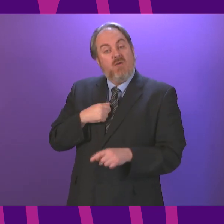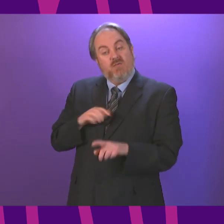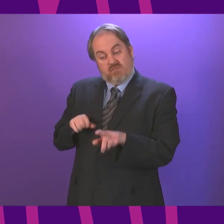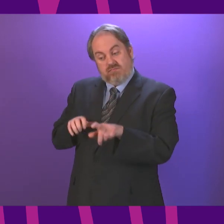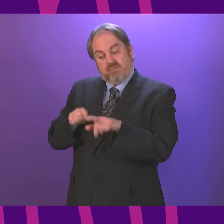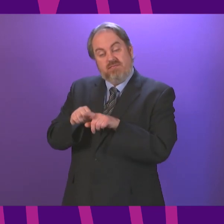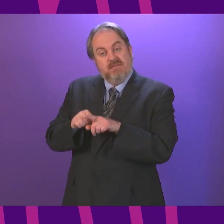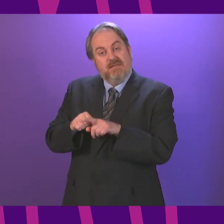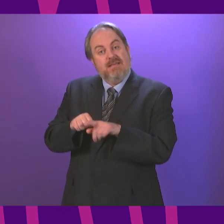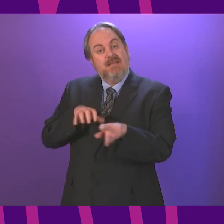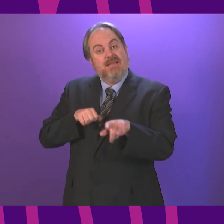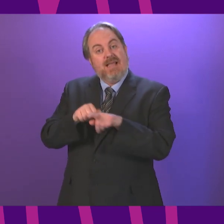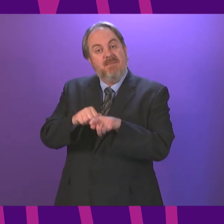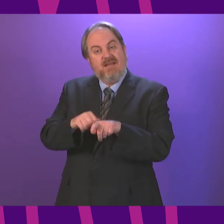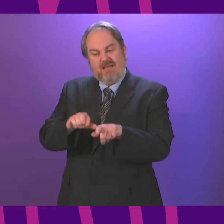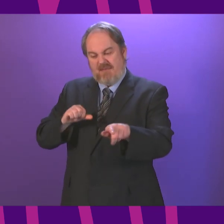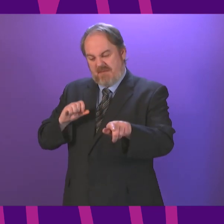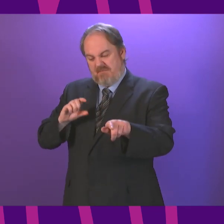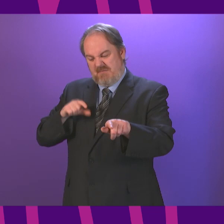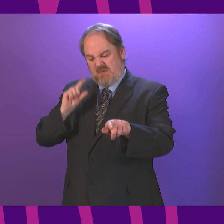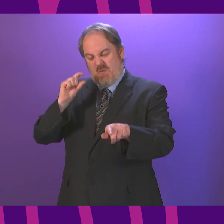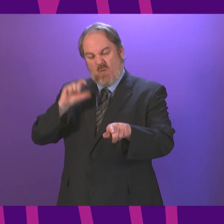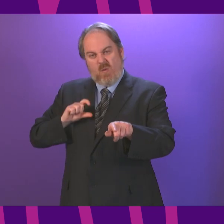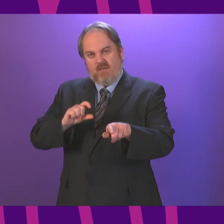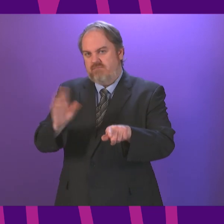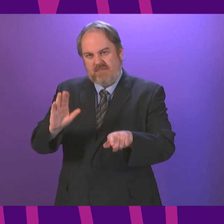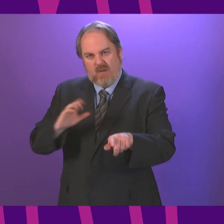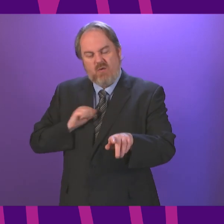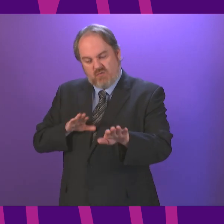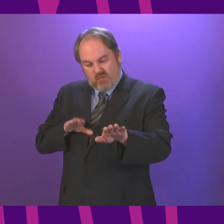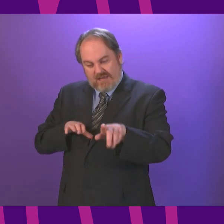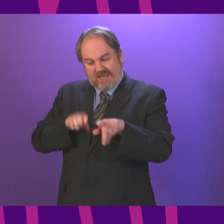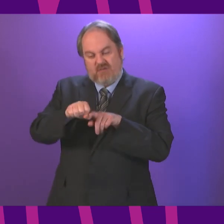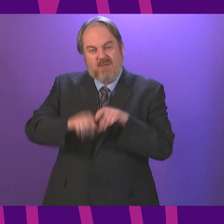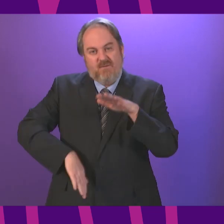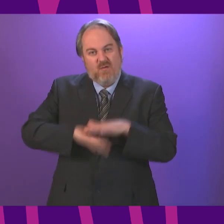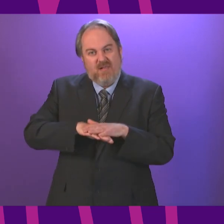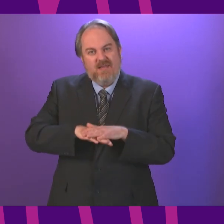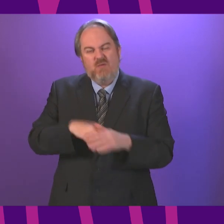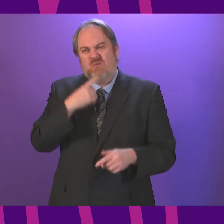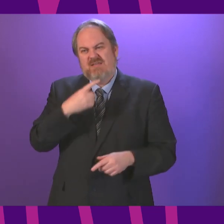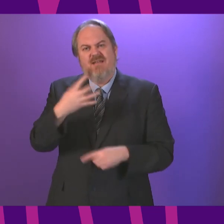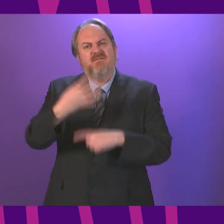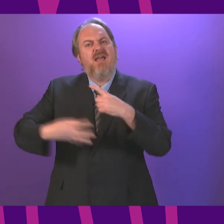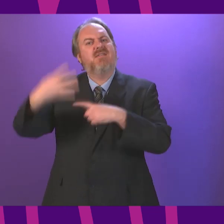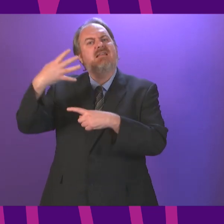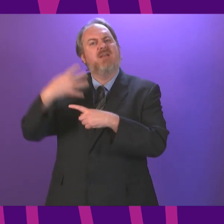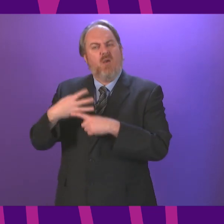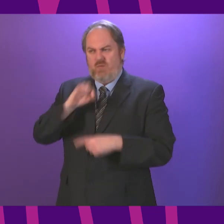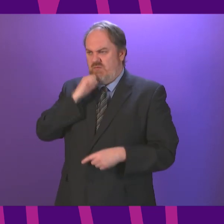Not by a bit, but to close that attainment gap completely.” That was said more than five years ago; as a promise, it has been proven